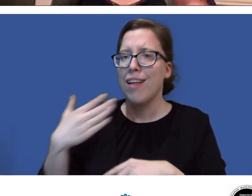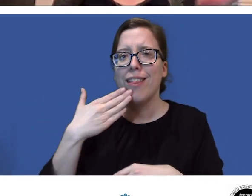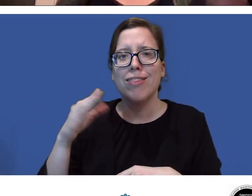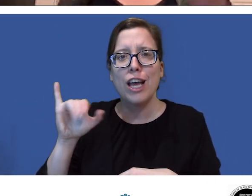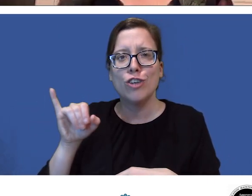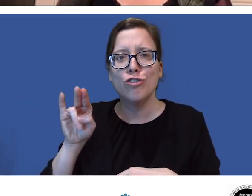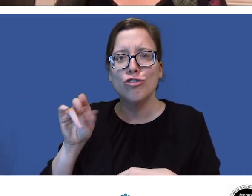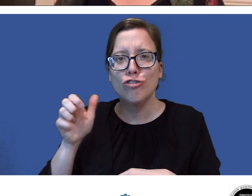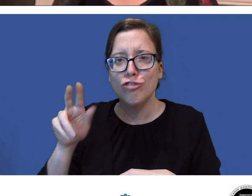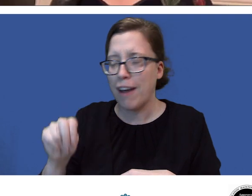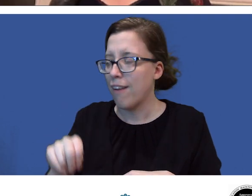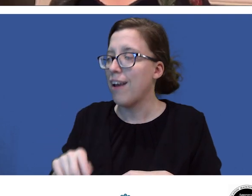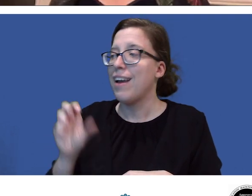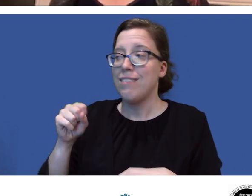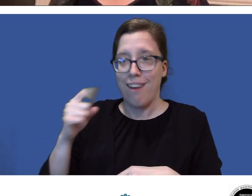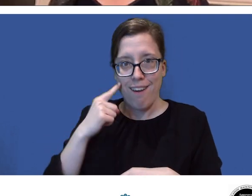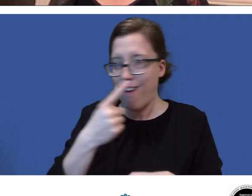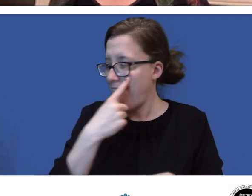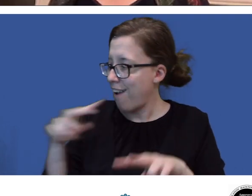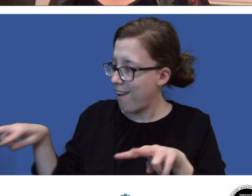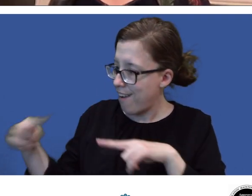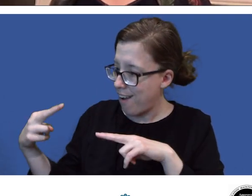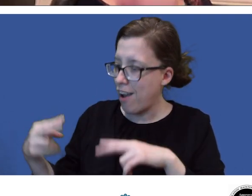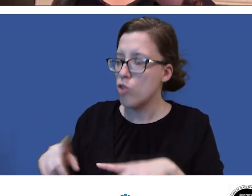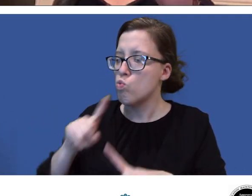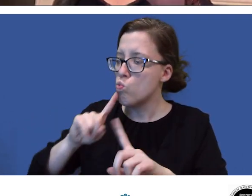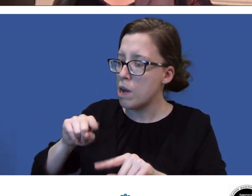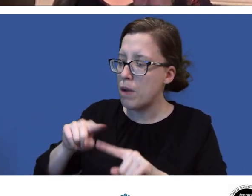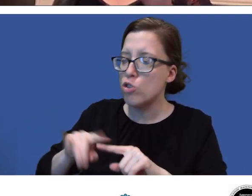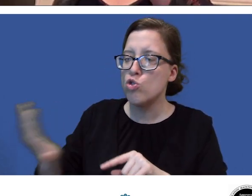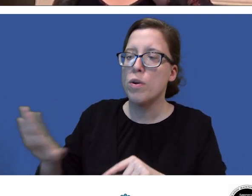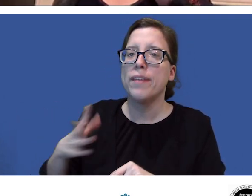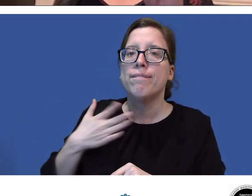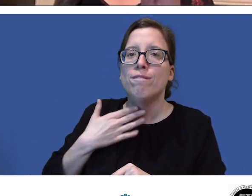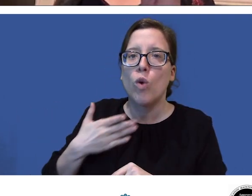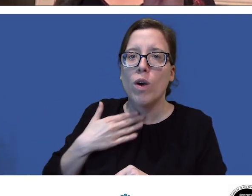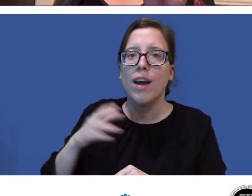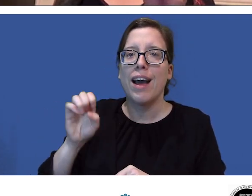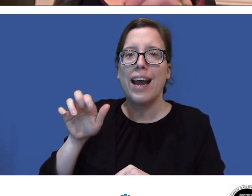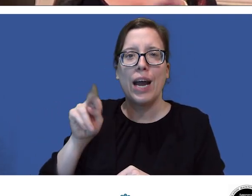turned and talked to him. Thank you, Justin. He made eye contact, very responsive to the